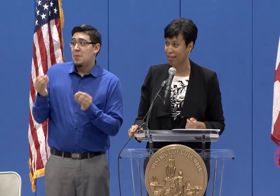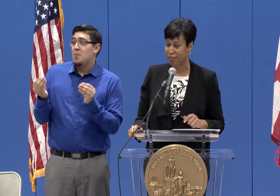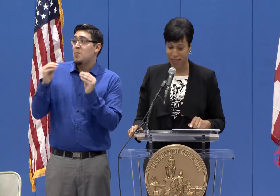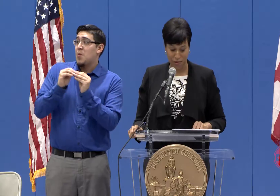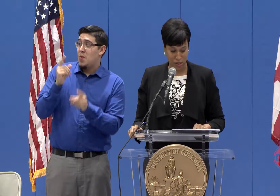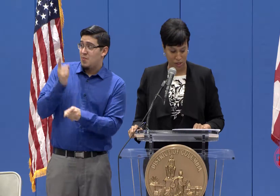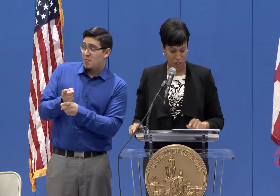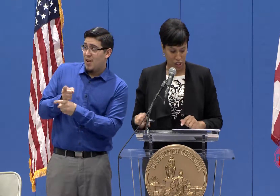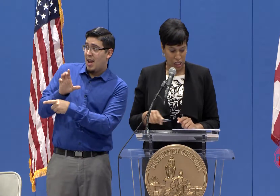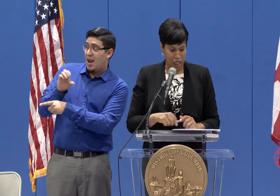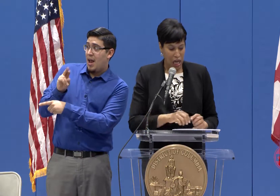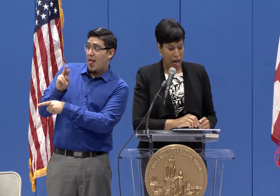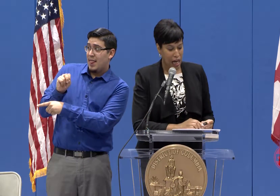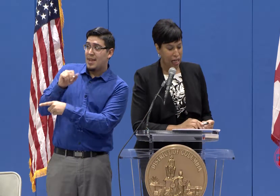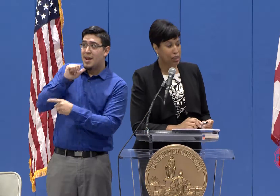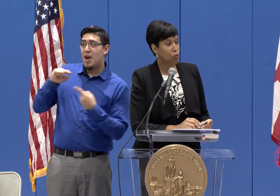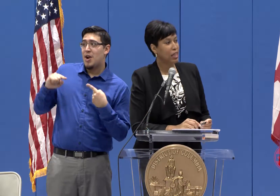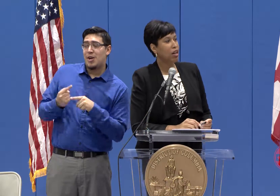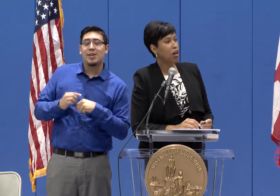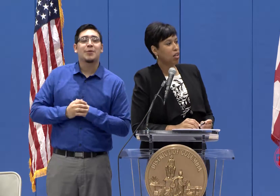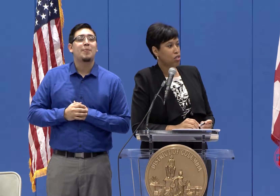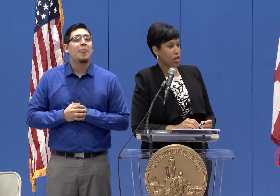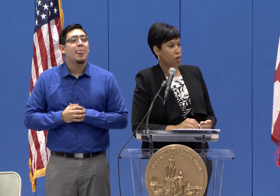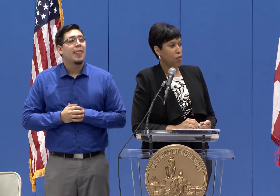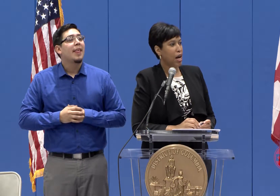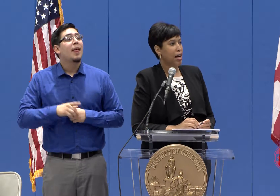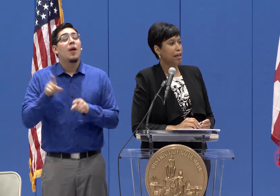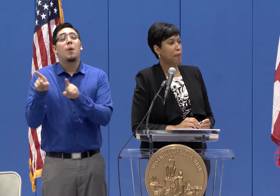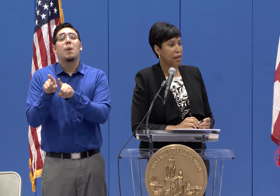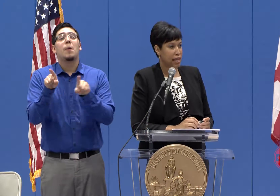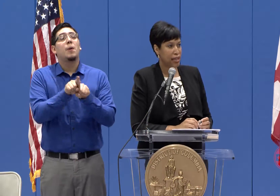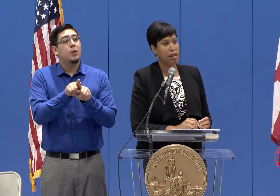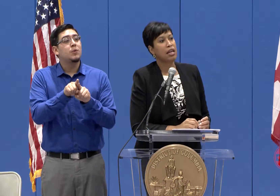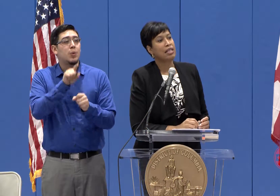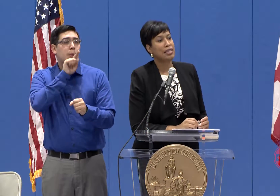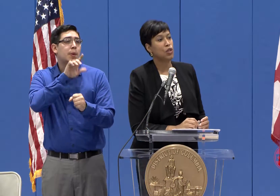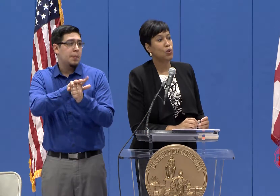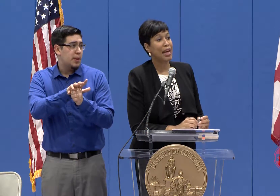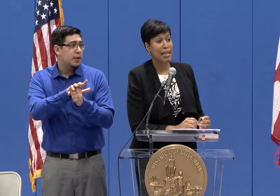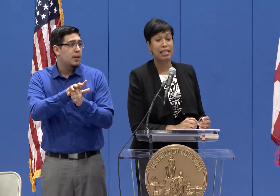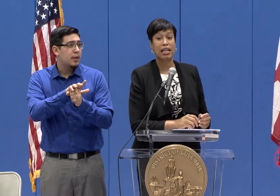POLLY, THAT WOULDN'T HURT. WE ALSO COMMITTED TO ENDING